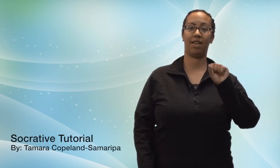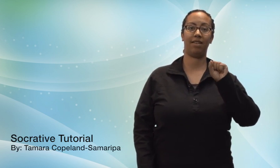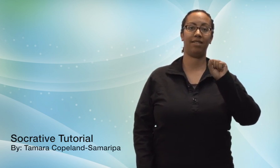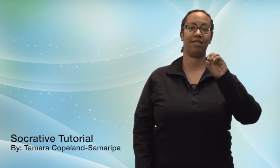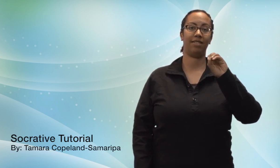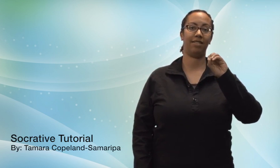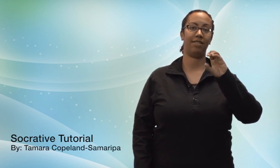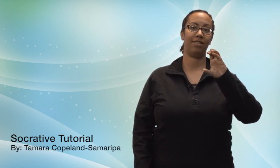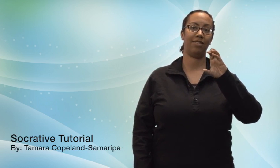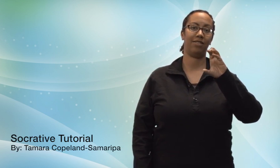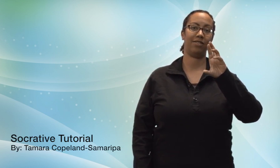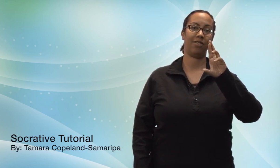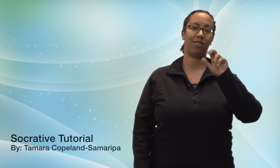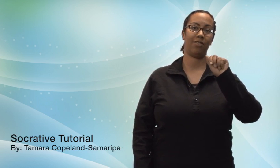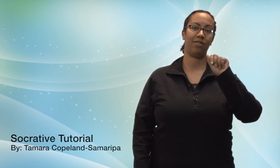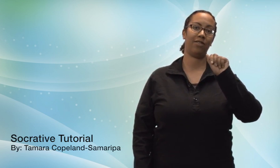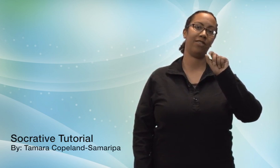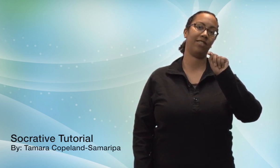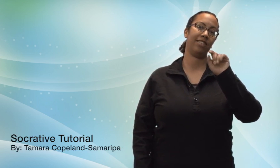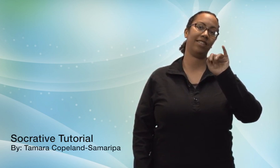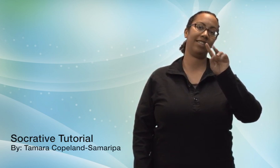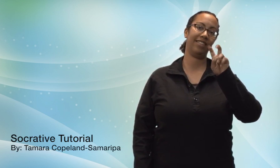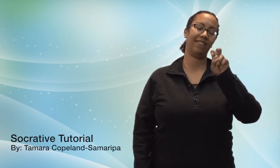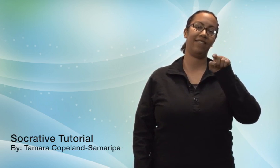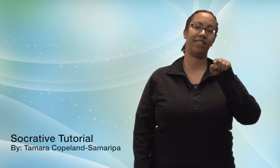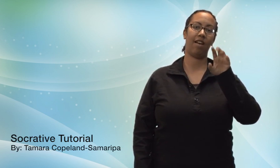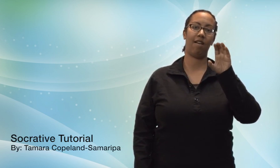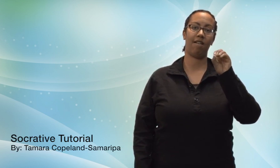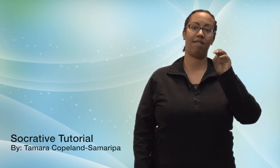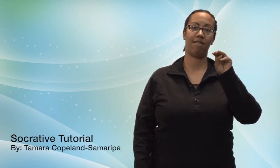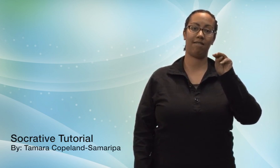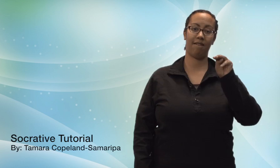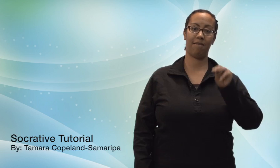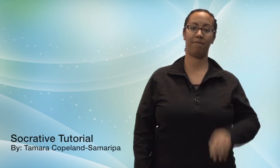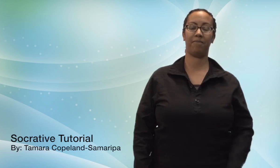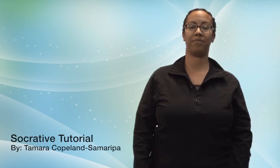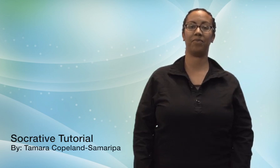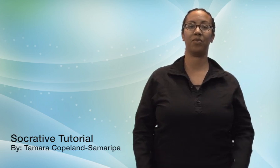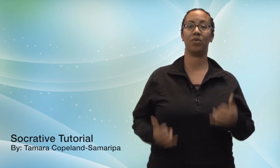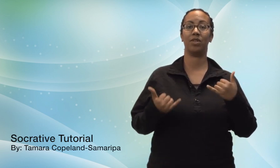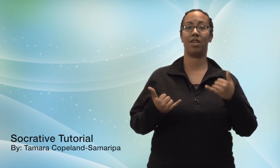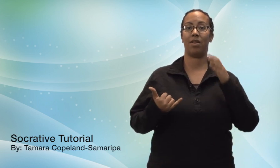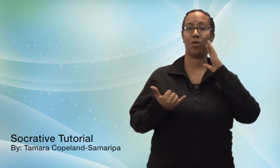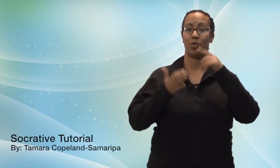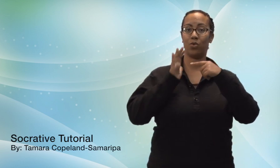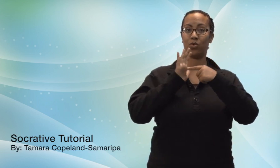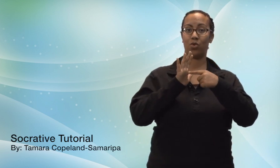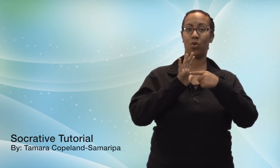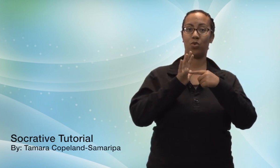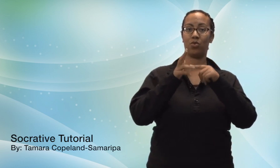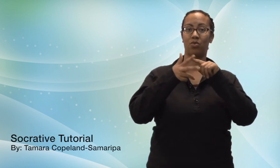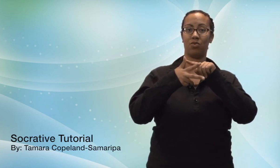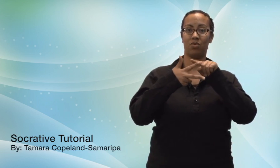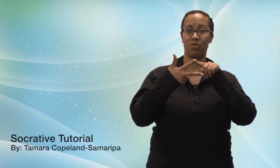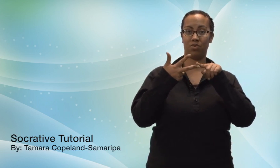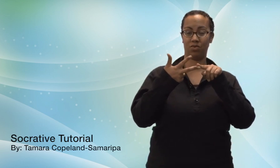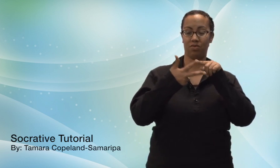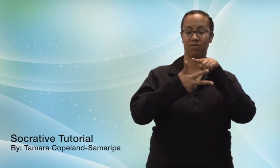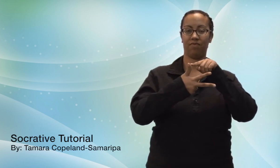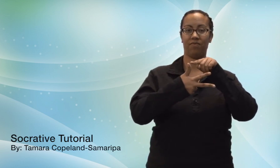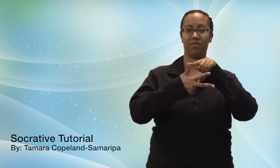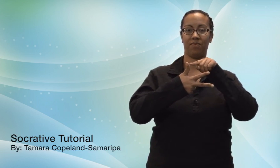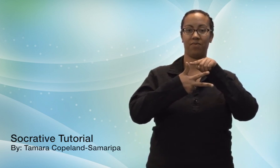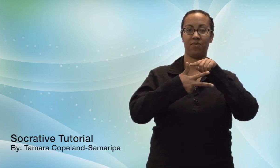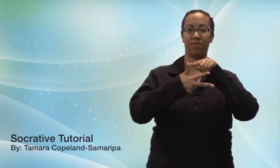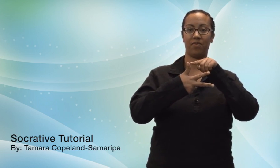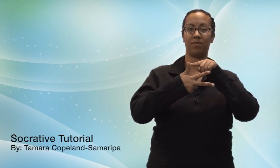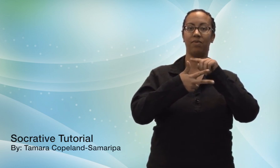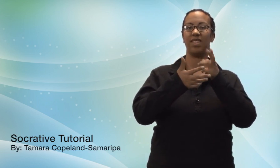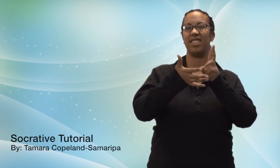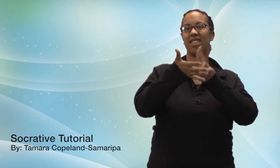The website is www.socrative.com, and today, I'm going to show you three different parts.